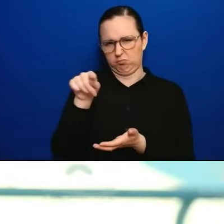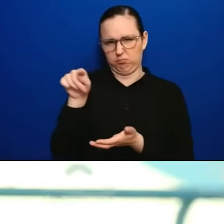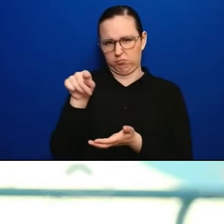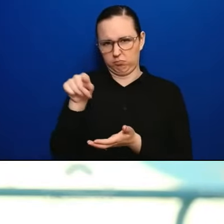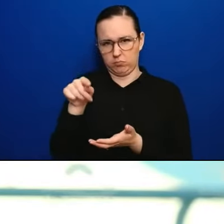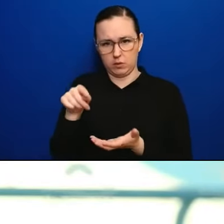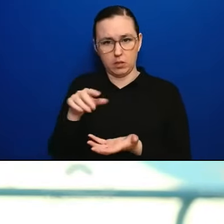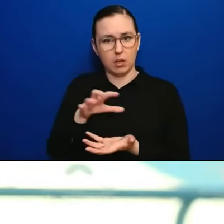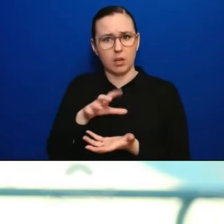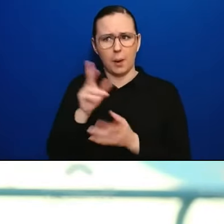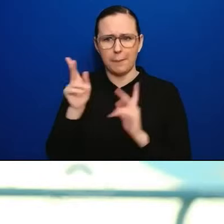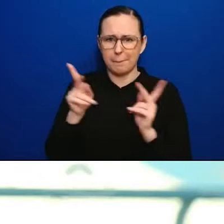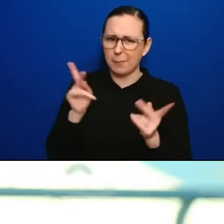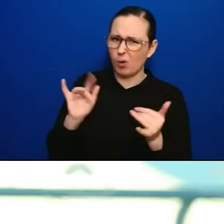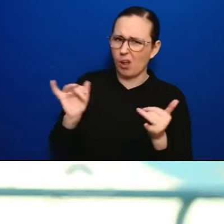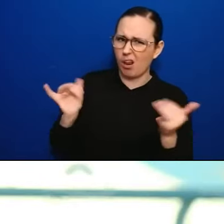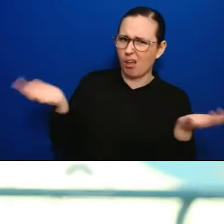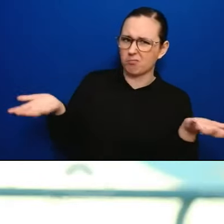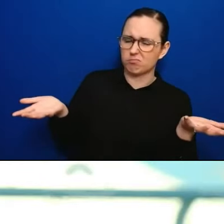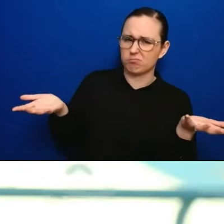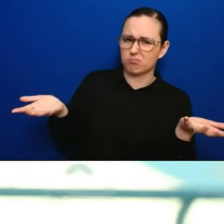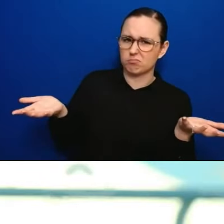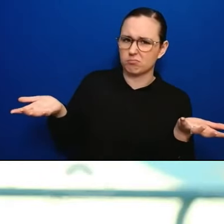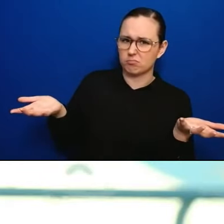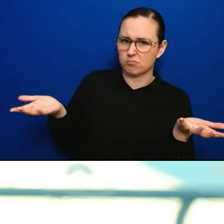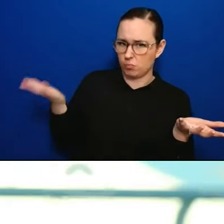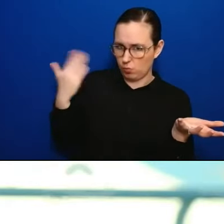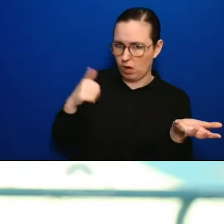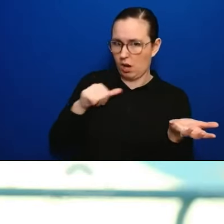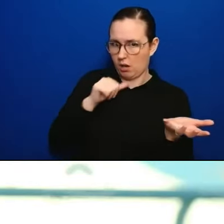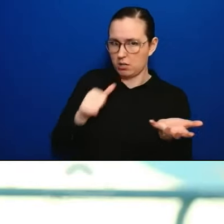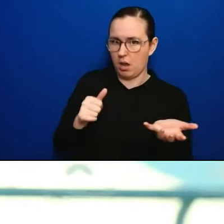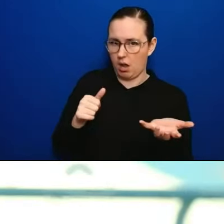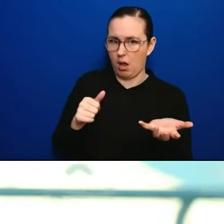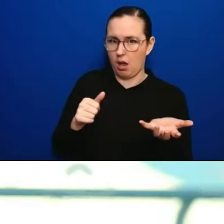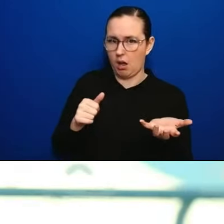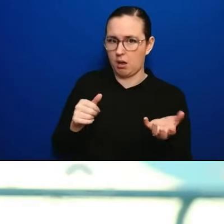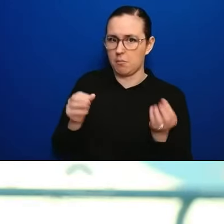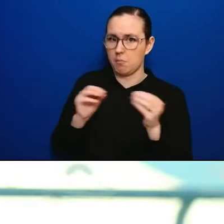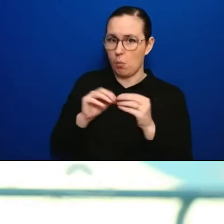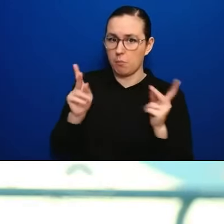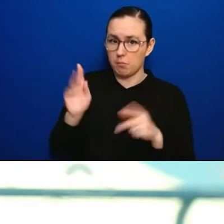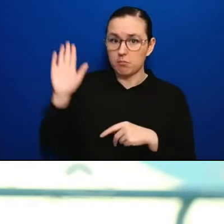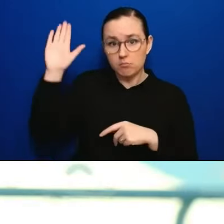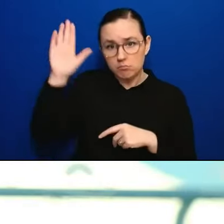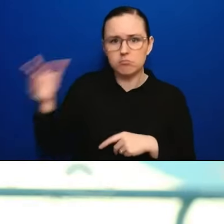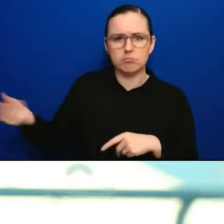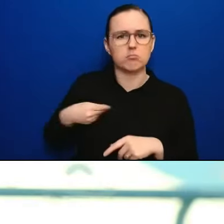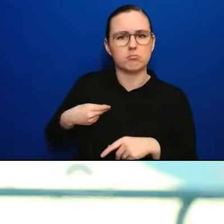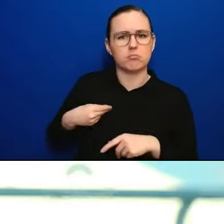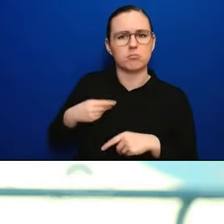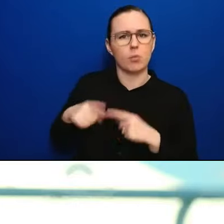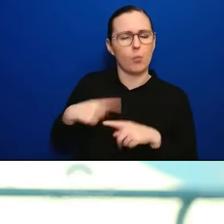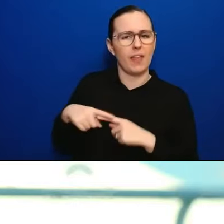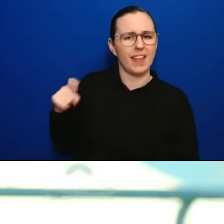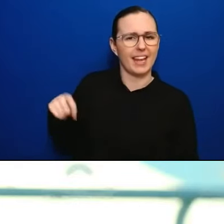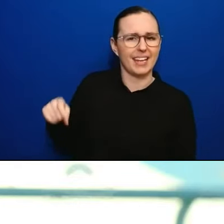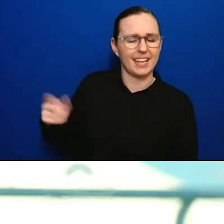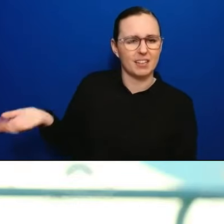can't be used. So that's nearly 3 million sitting there. I guess People are left